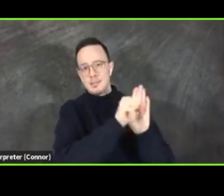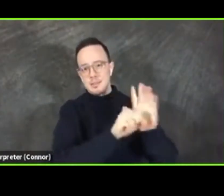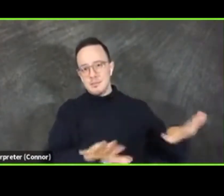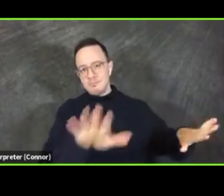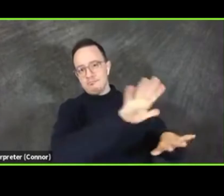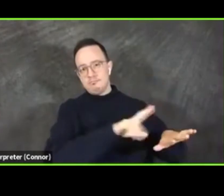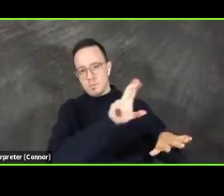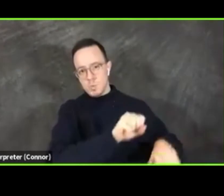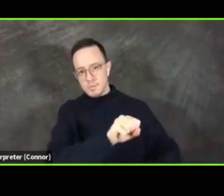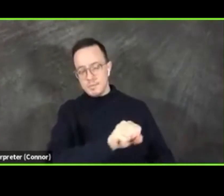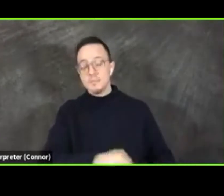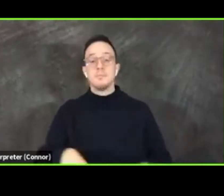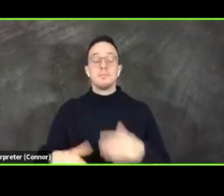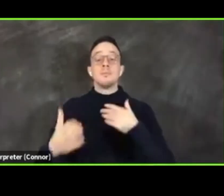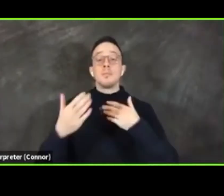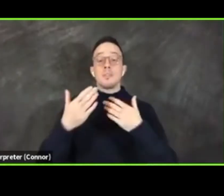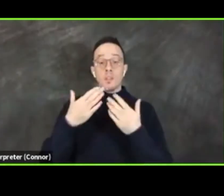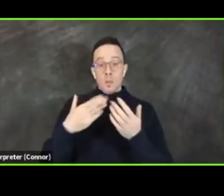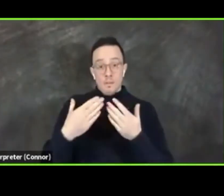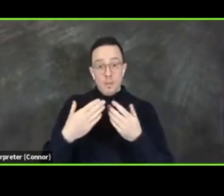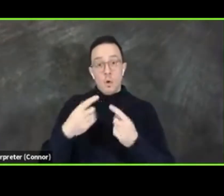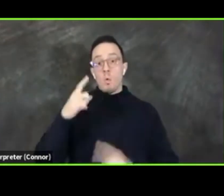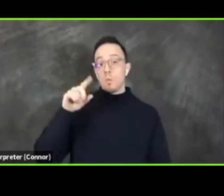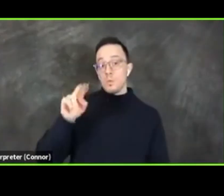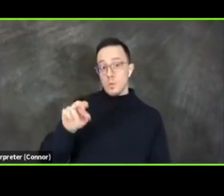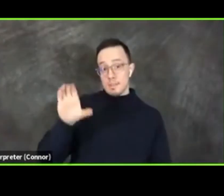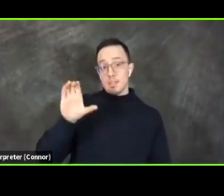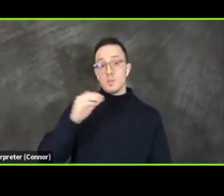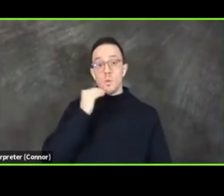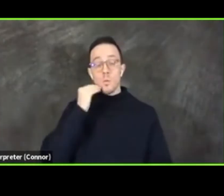INDIGENOUS POPULATION IN THE UNITED STATES, DUE TO THIS FORCED